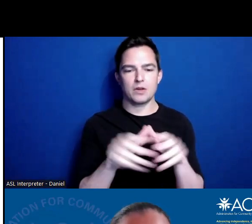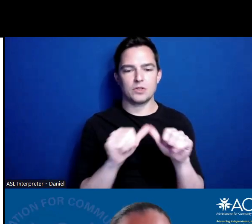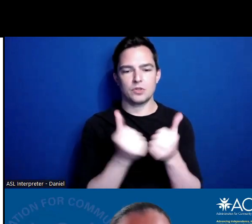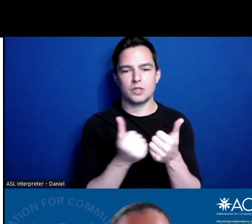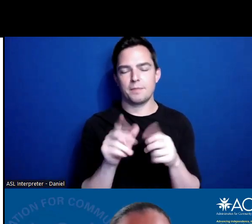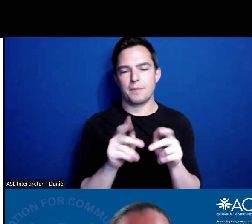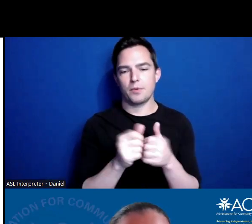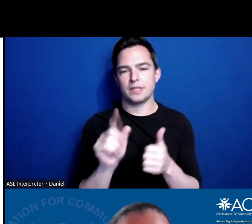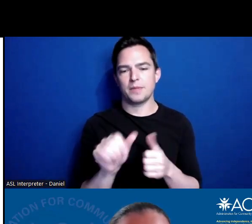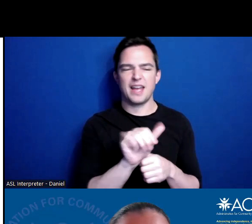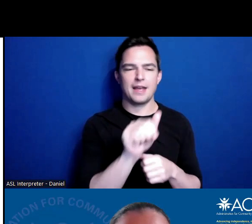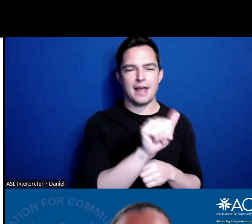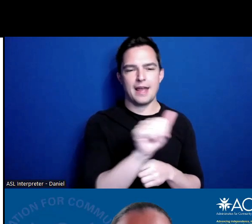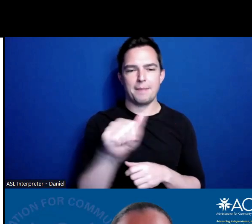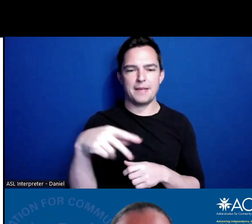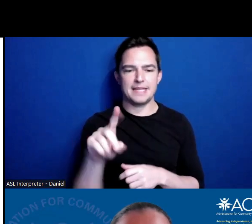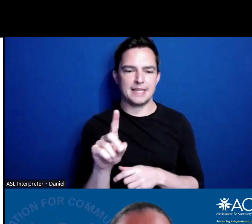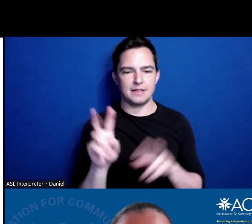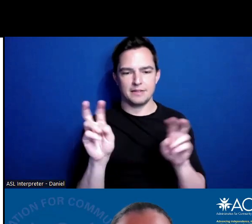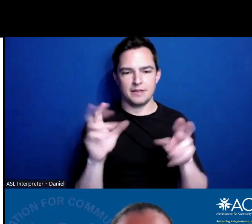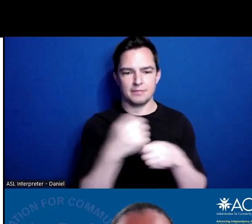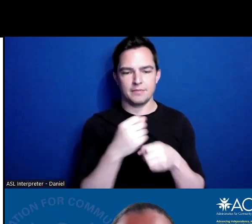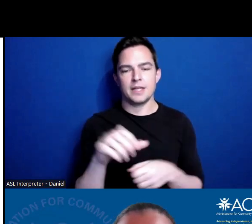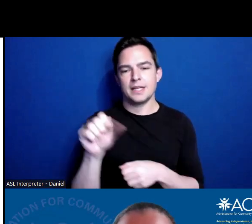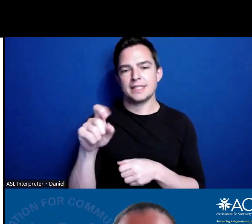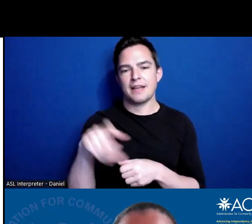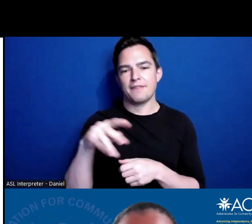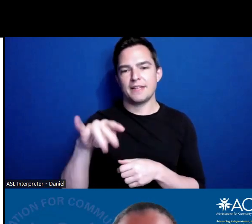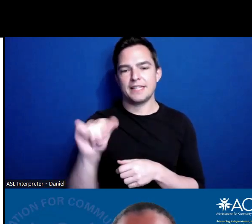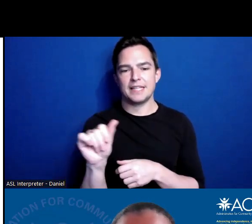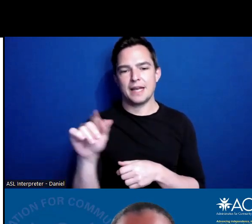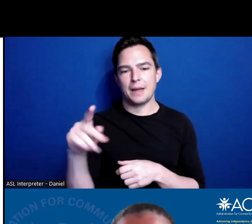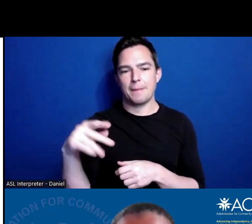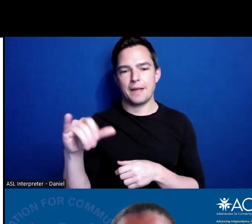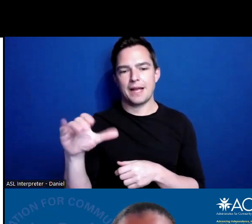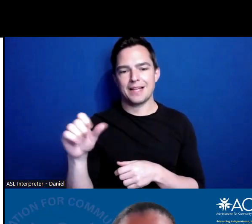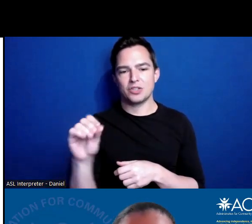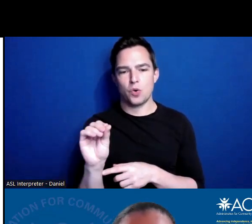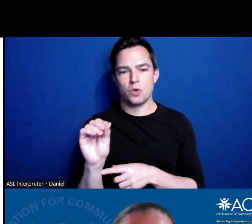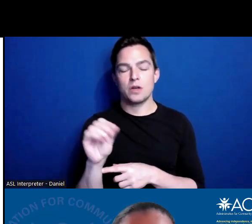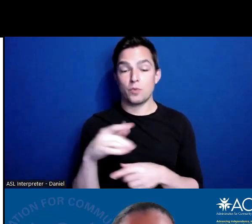also known as AAPD, Stephanie Picazo. And we felt that this would be a perfect opportunity for her,